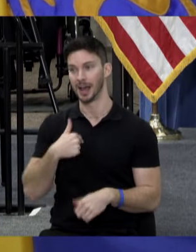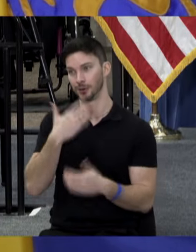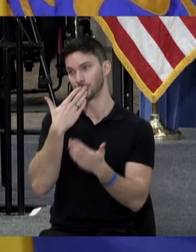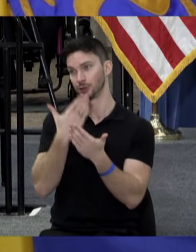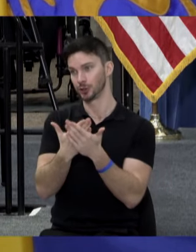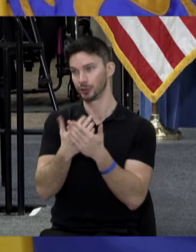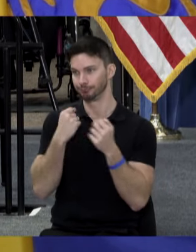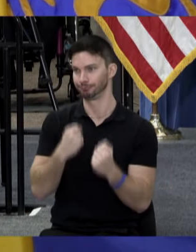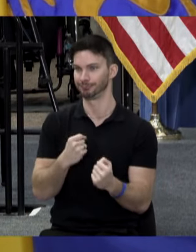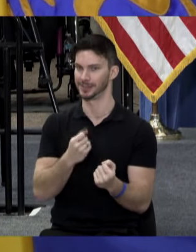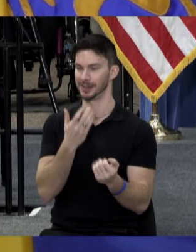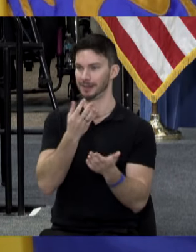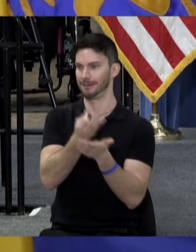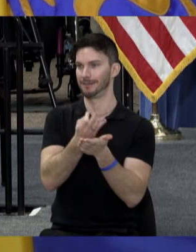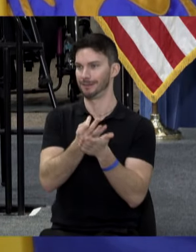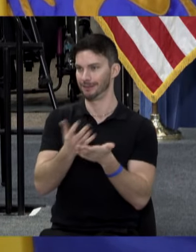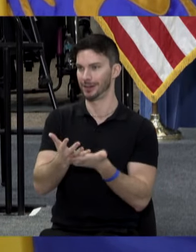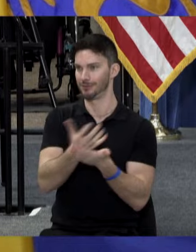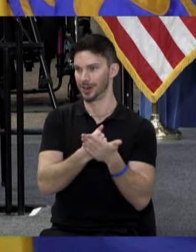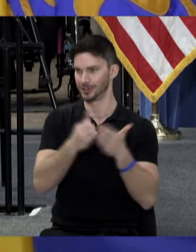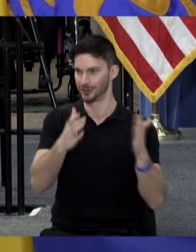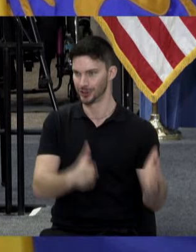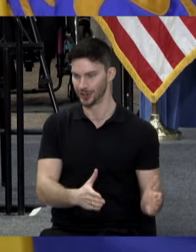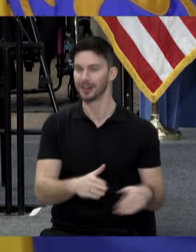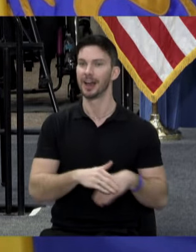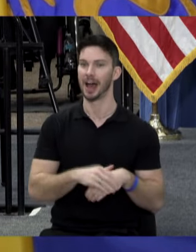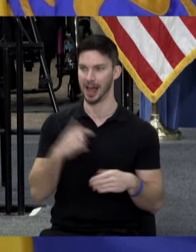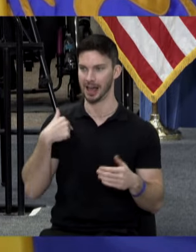on full-time at the Christopher and Dana Reeve Foundation. I'm now a director of